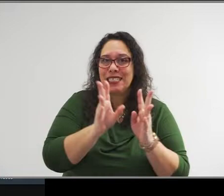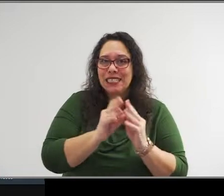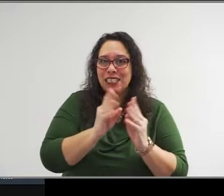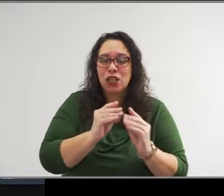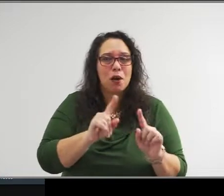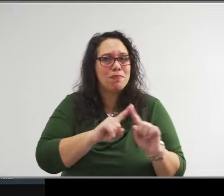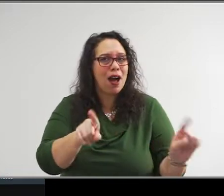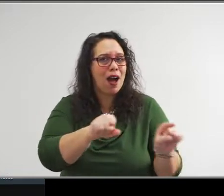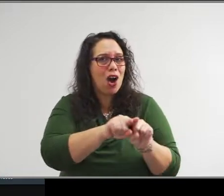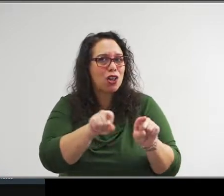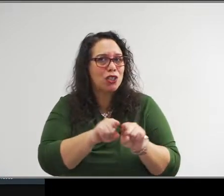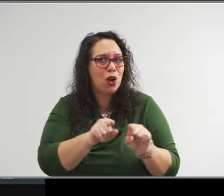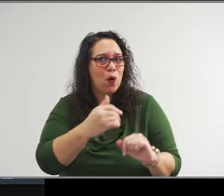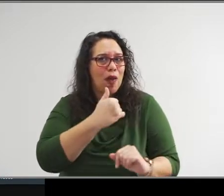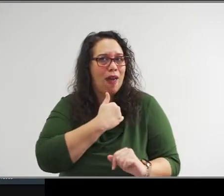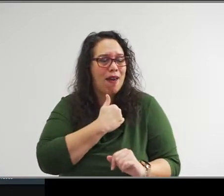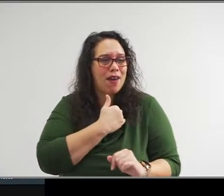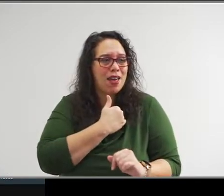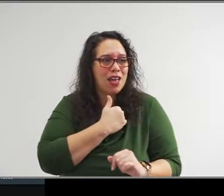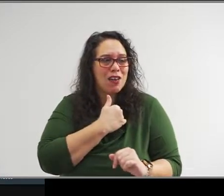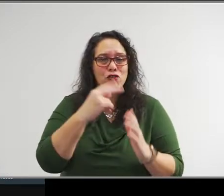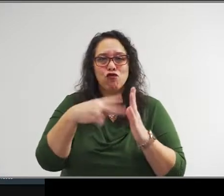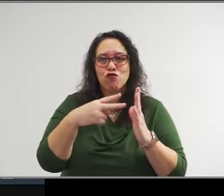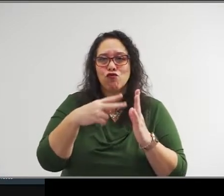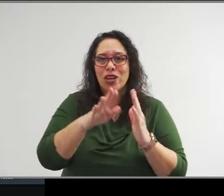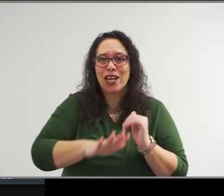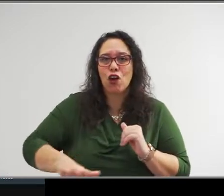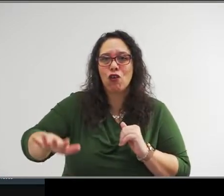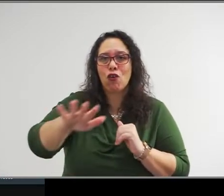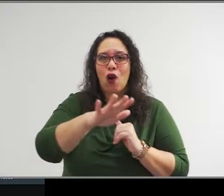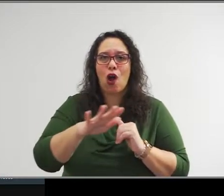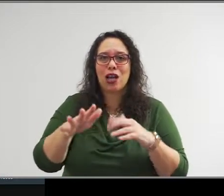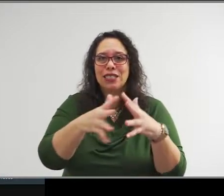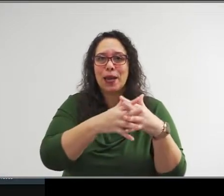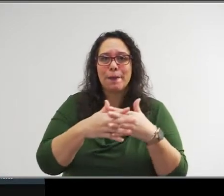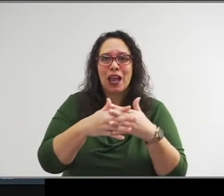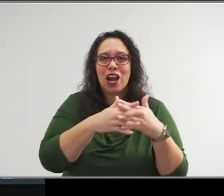but also we have read across America and career day.